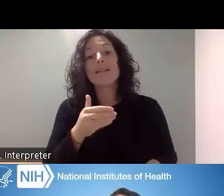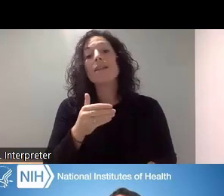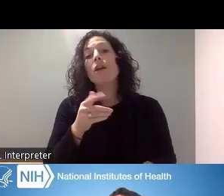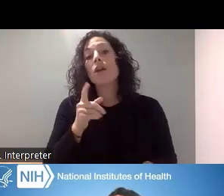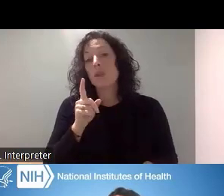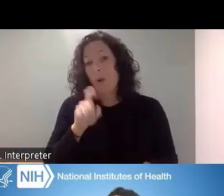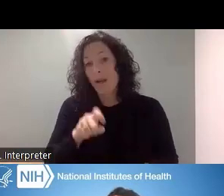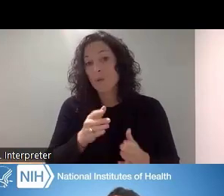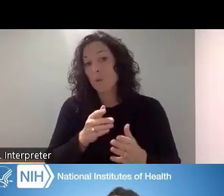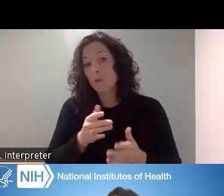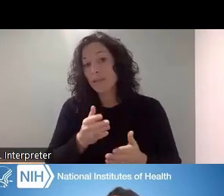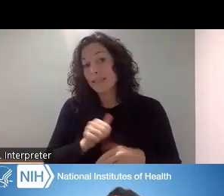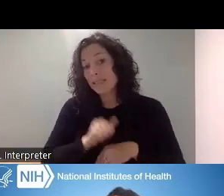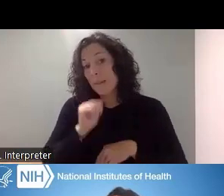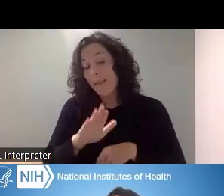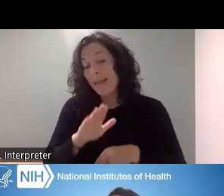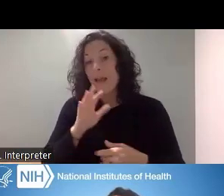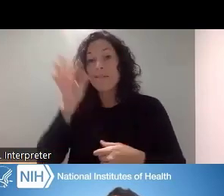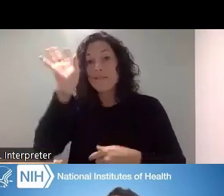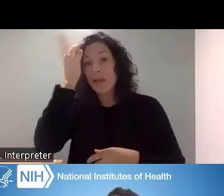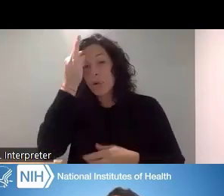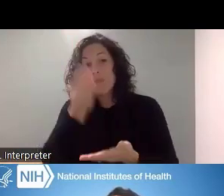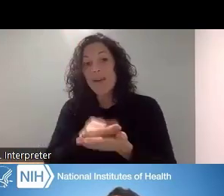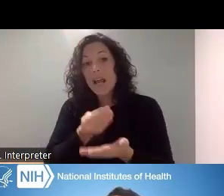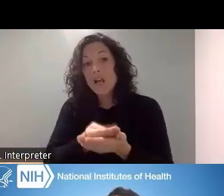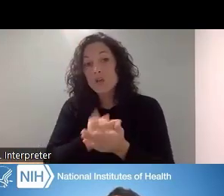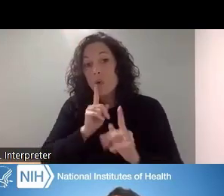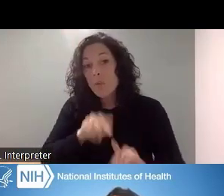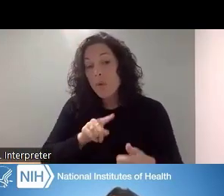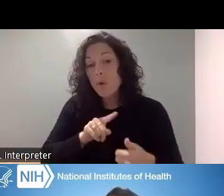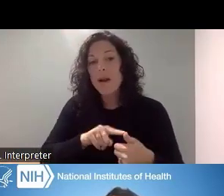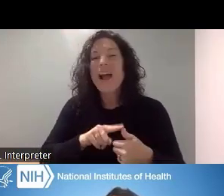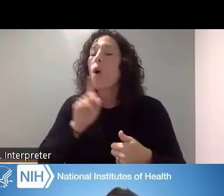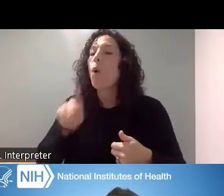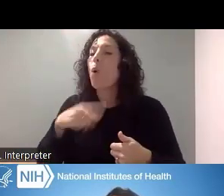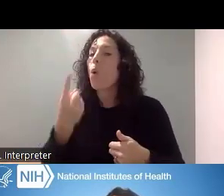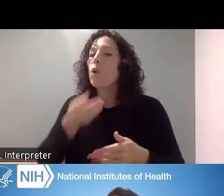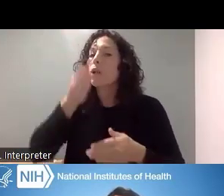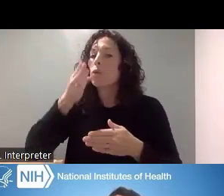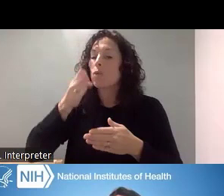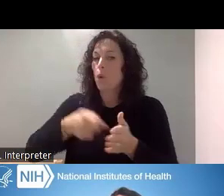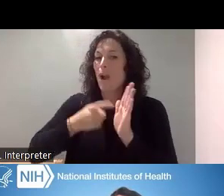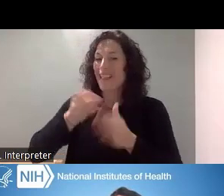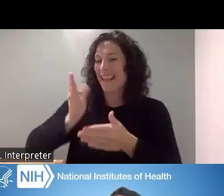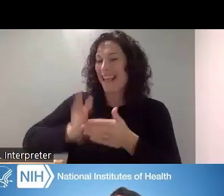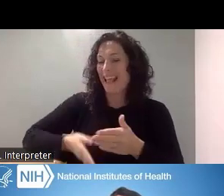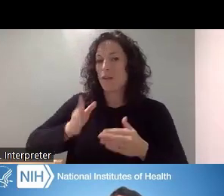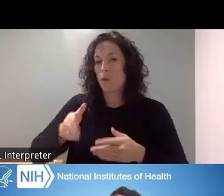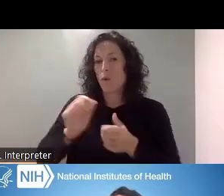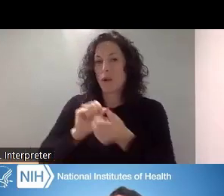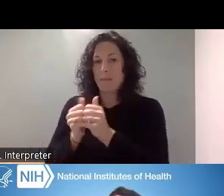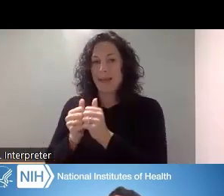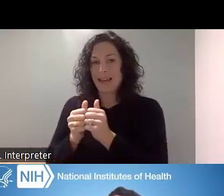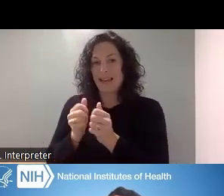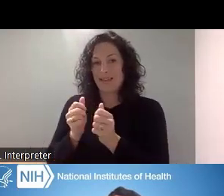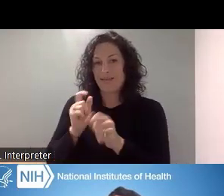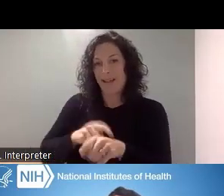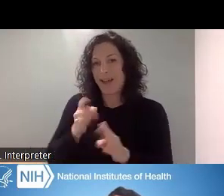Things like your federal financial report would be required only at the end of your competitive segment instead of annually. So it's important to look at those things